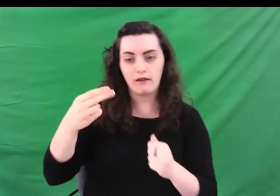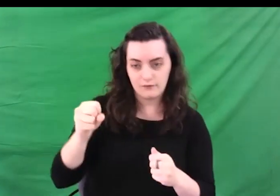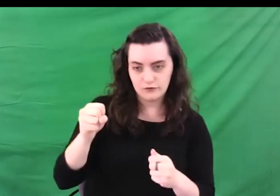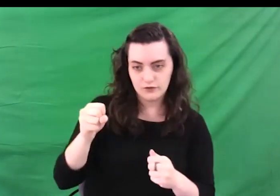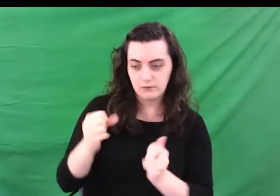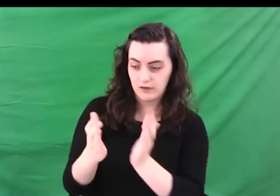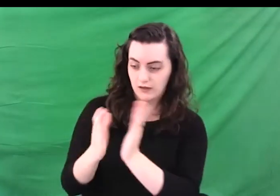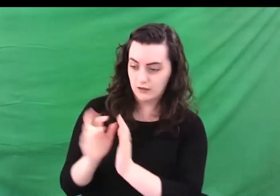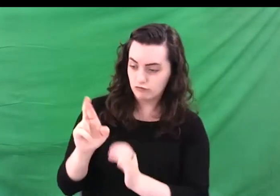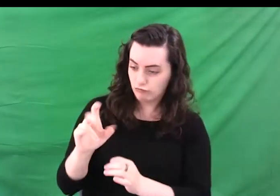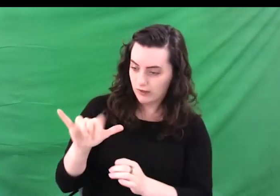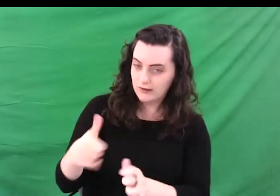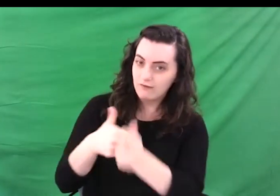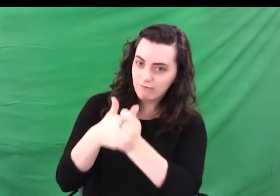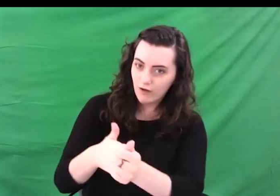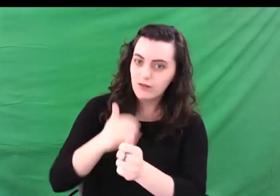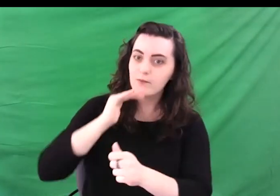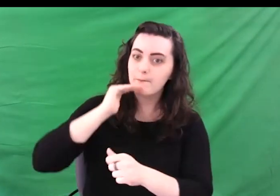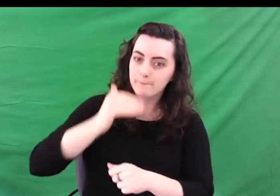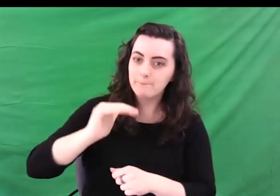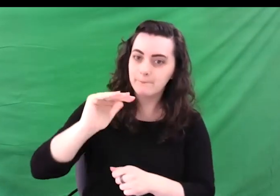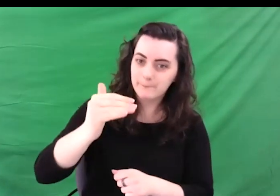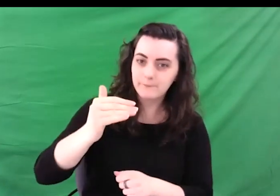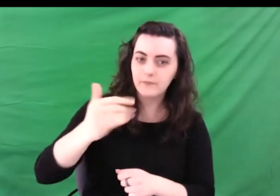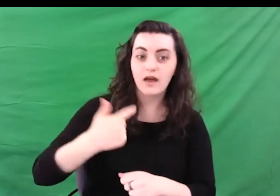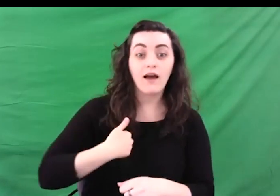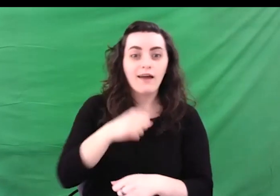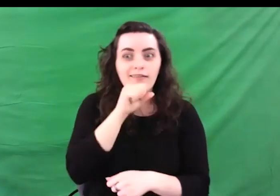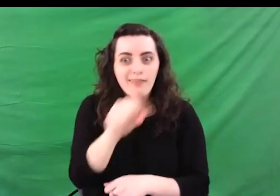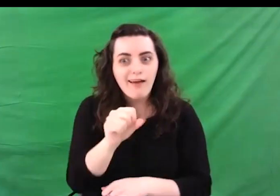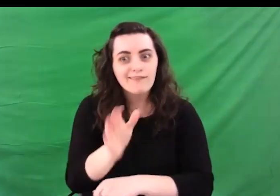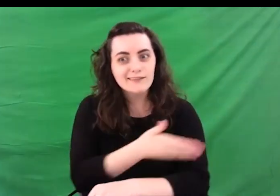So I love songs and Riley loves songs as well.